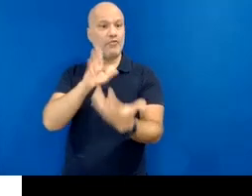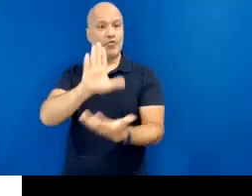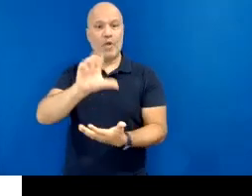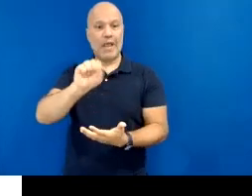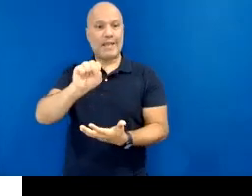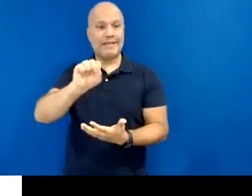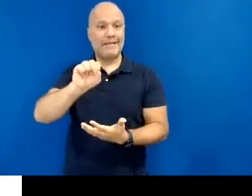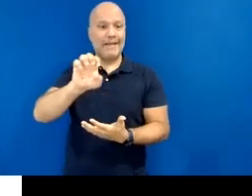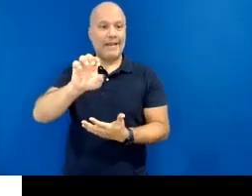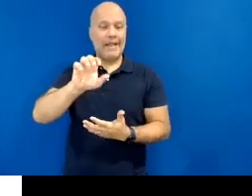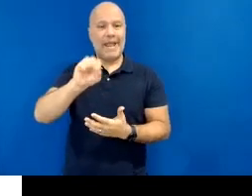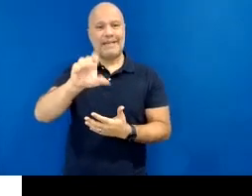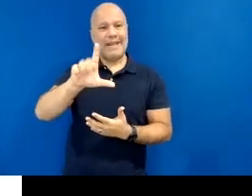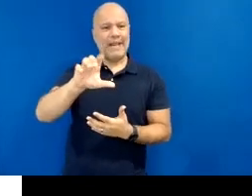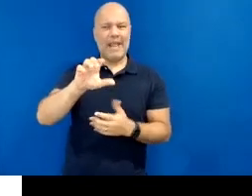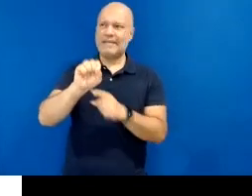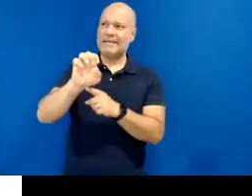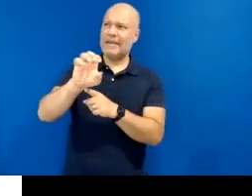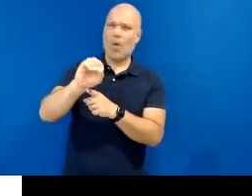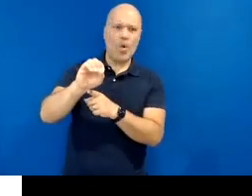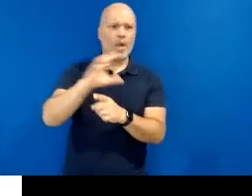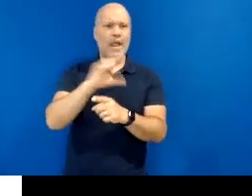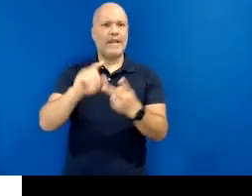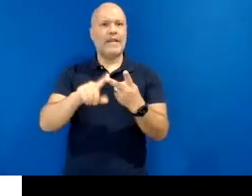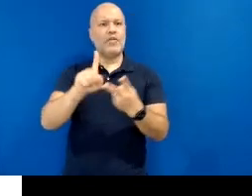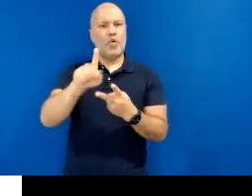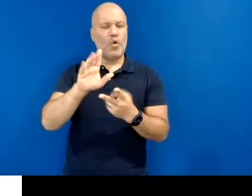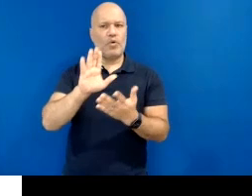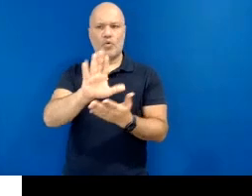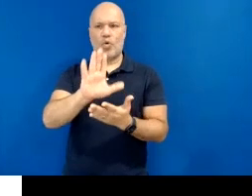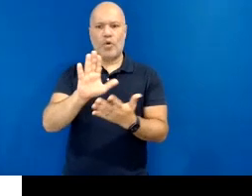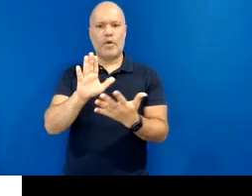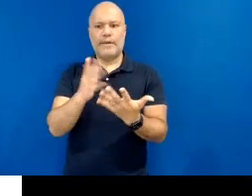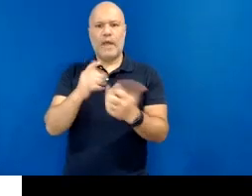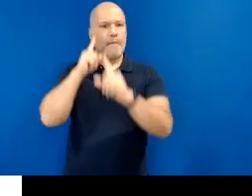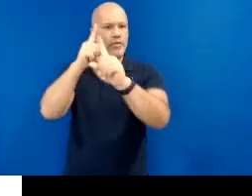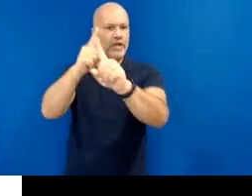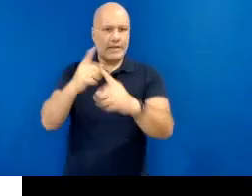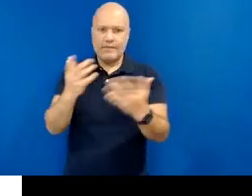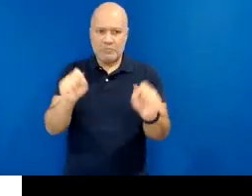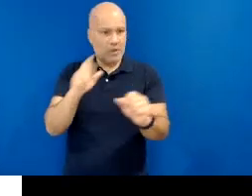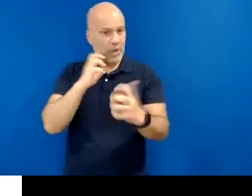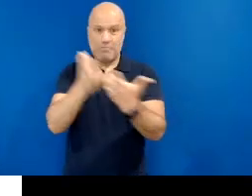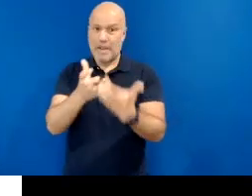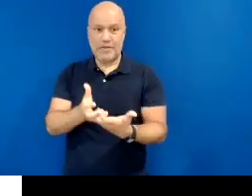So you don't have to follow your textbook like I did just, you know, chapter one, chapter two, Chapter three, and kind of be like,